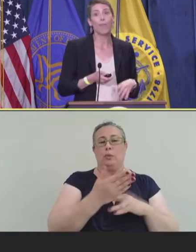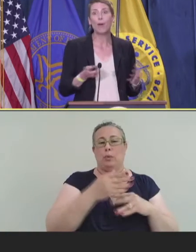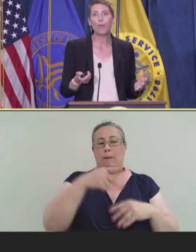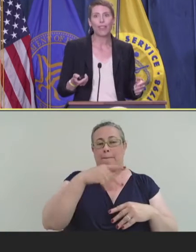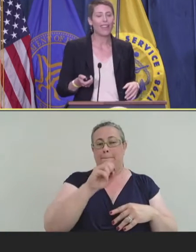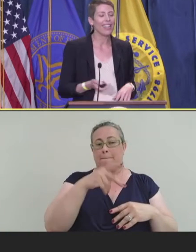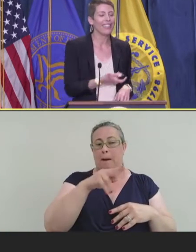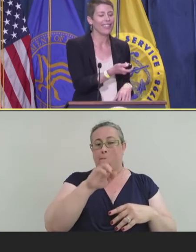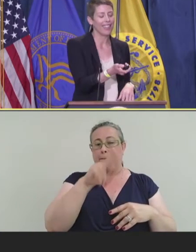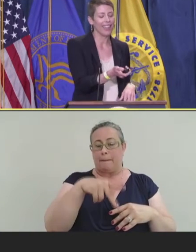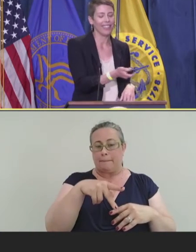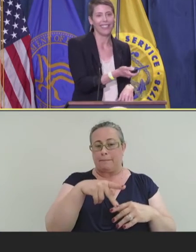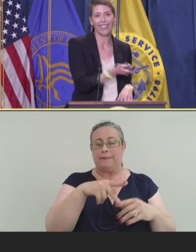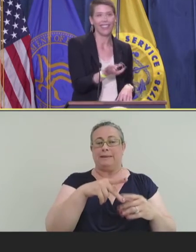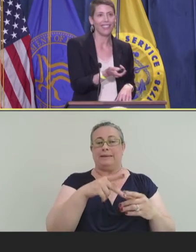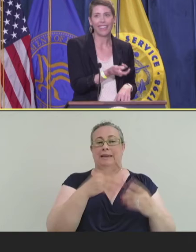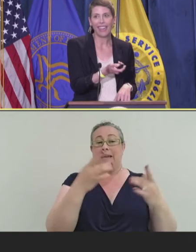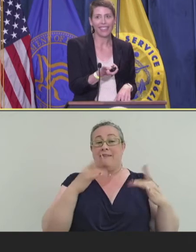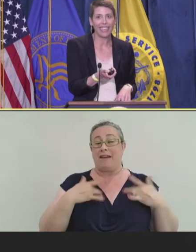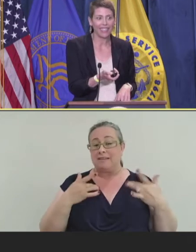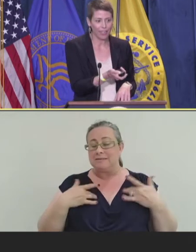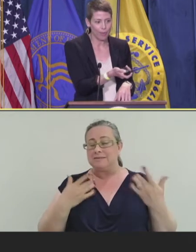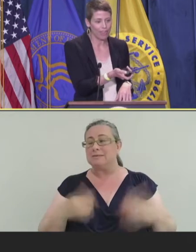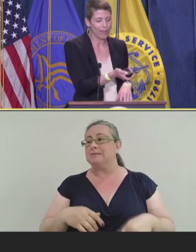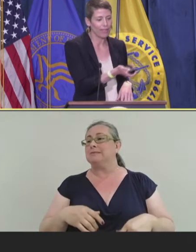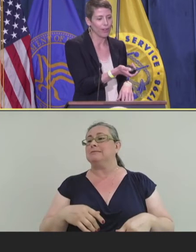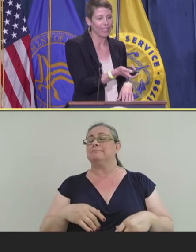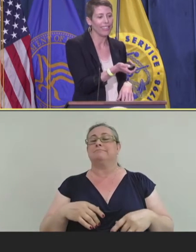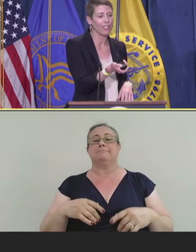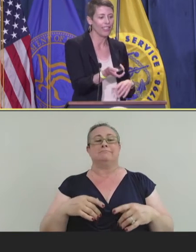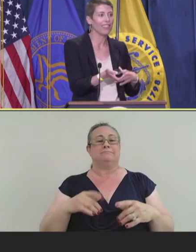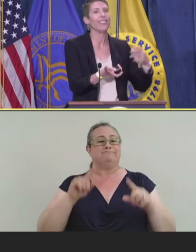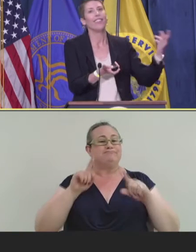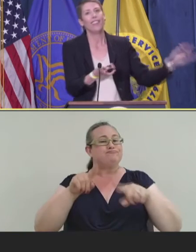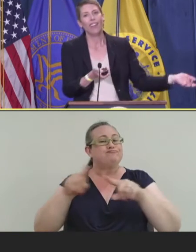mobile events, and static sites at community-based organizations,